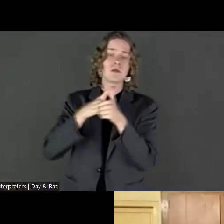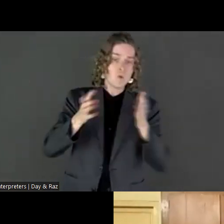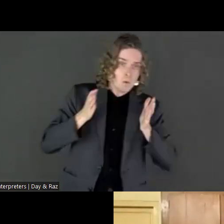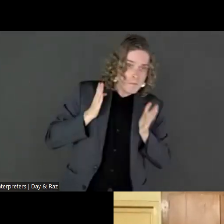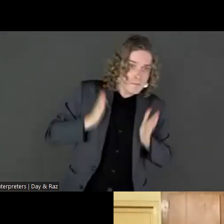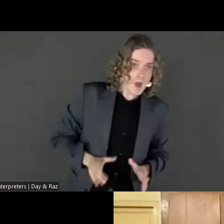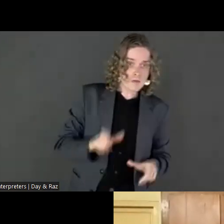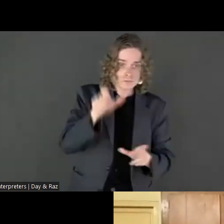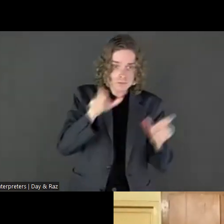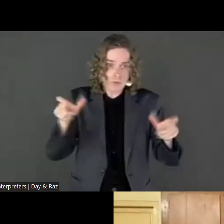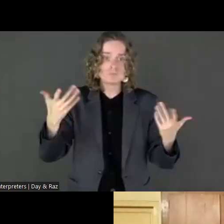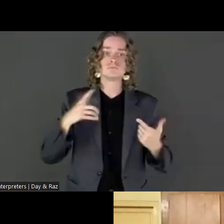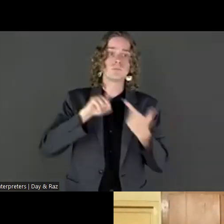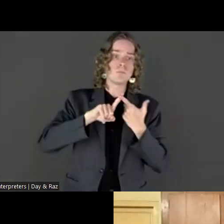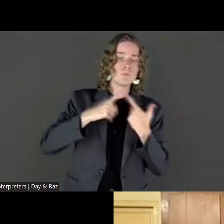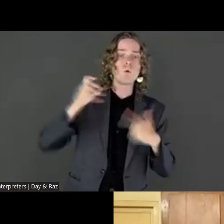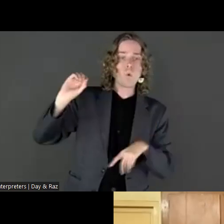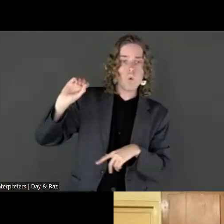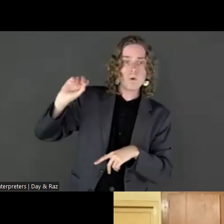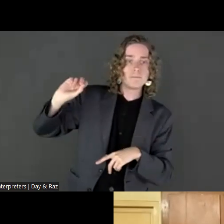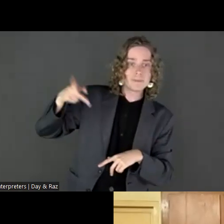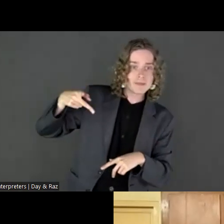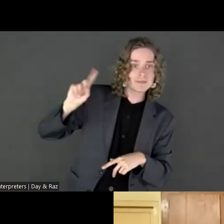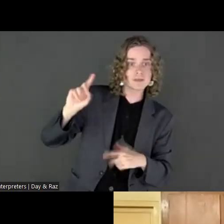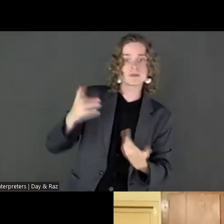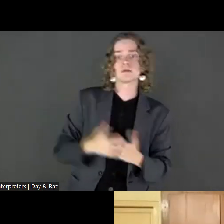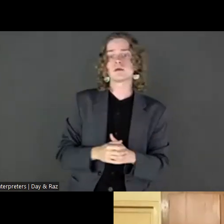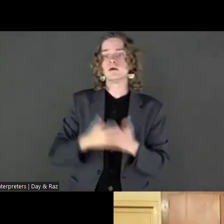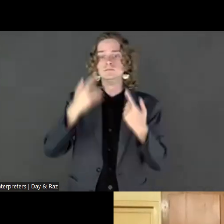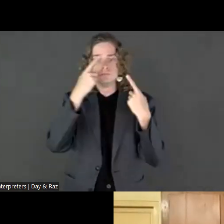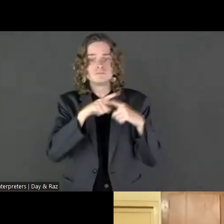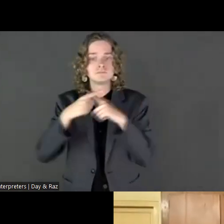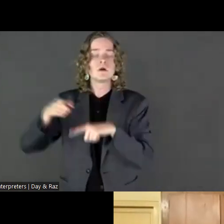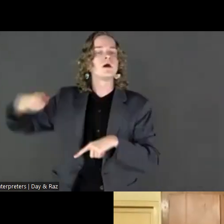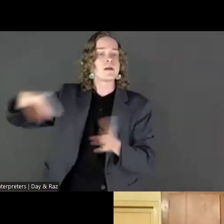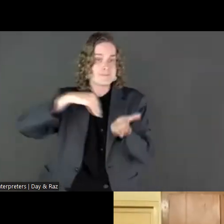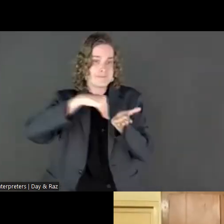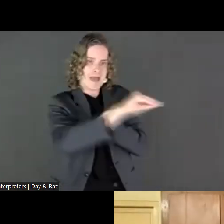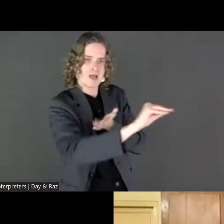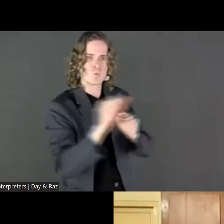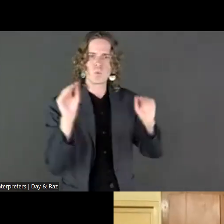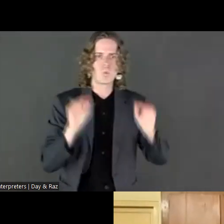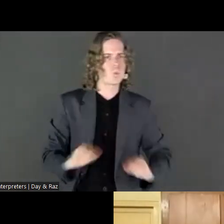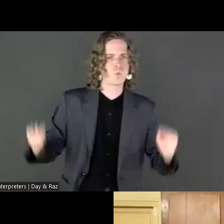it is something which is fully, it's fully funded by by the project. And the understanding is that